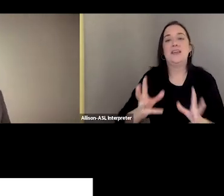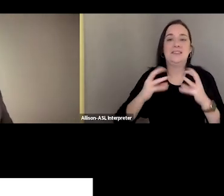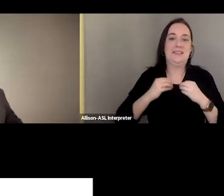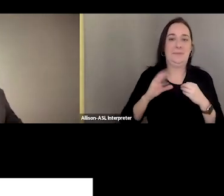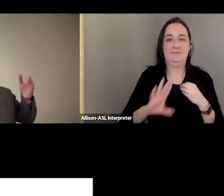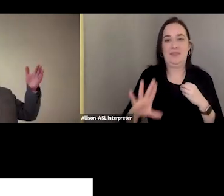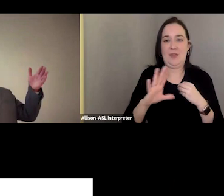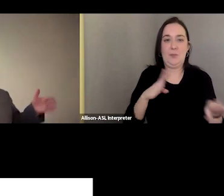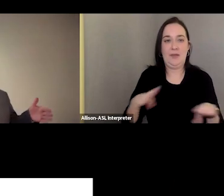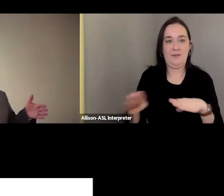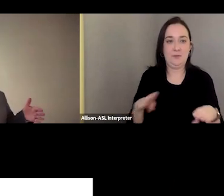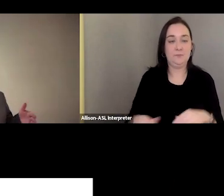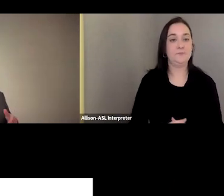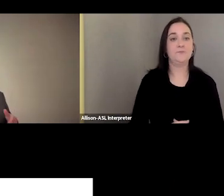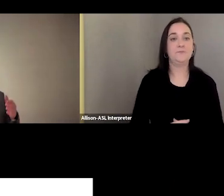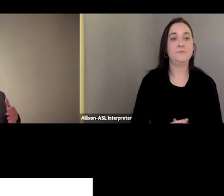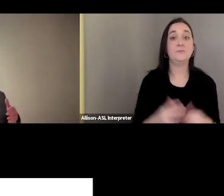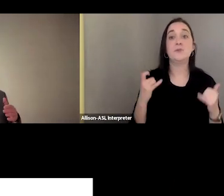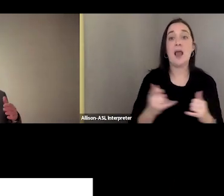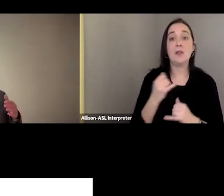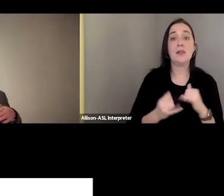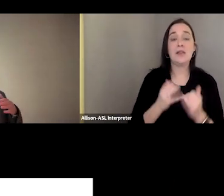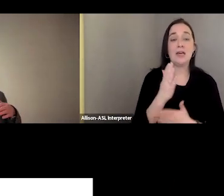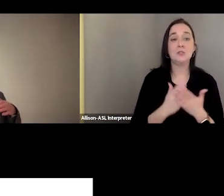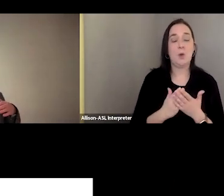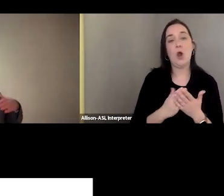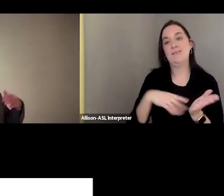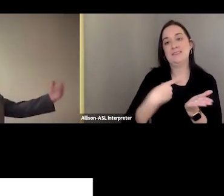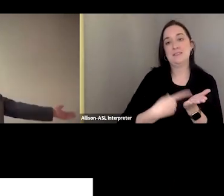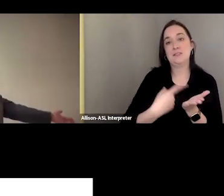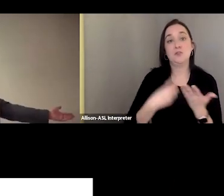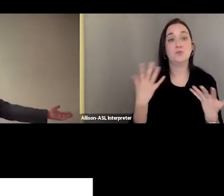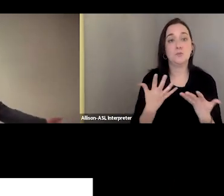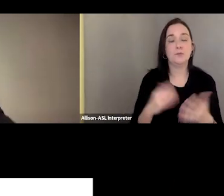Now, finally, I'm going to pivot to the last part of this talk, which is really about what can we do about this?